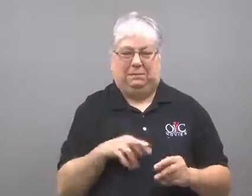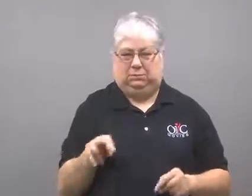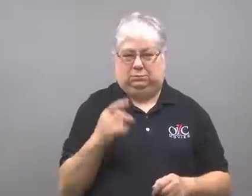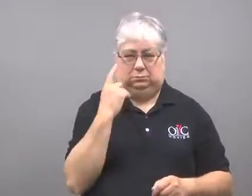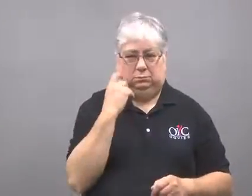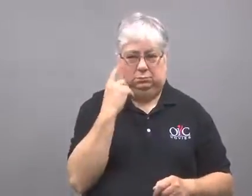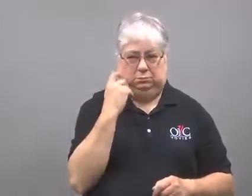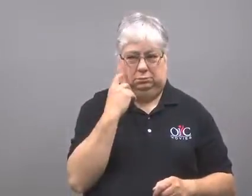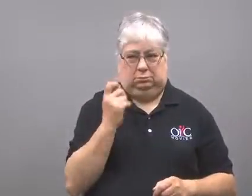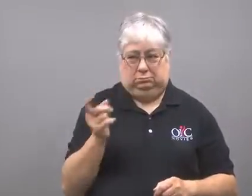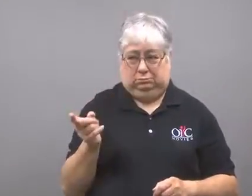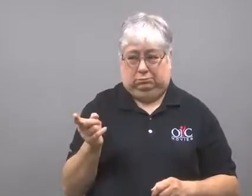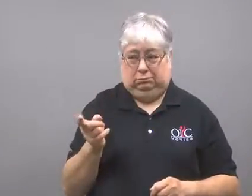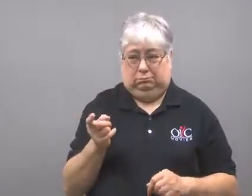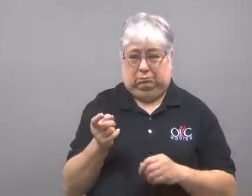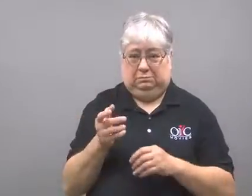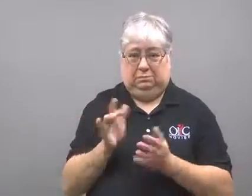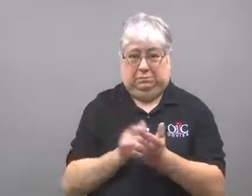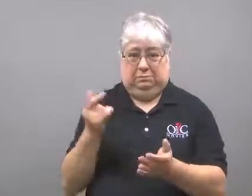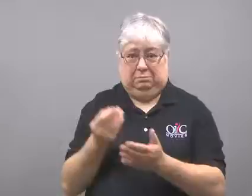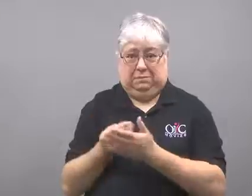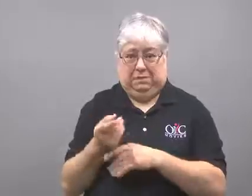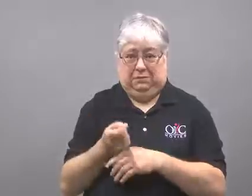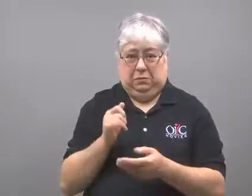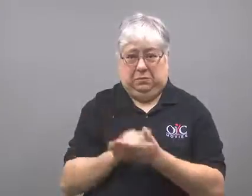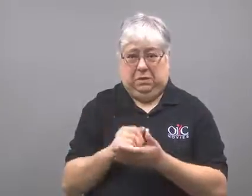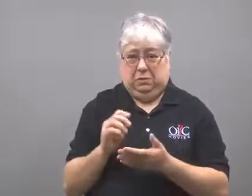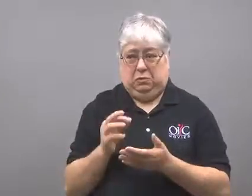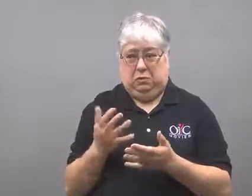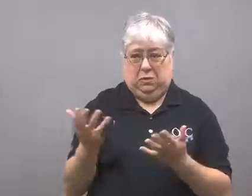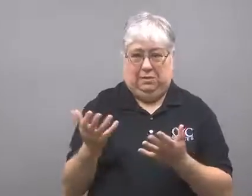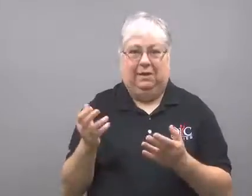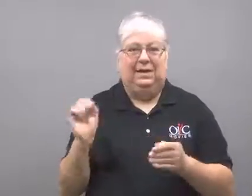This raises questions in people's minds as to whether she is benefiting from this.